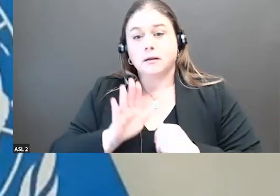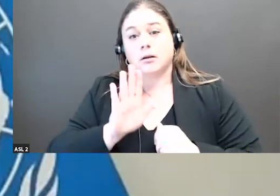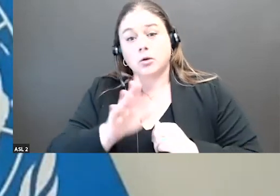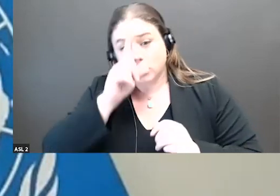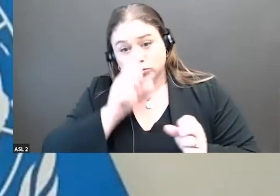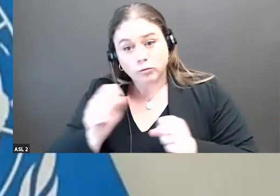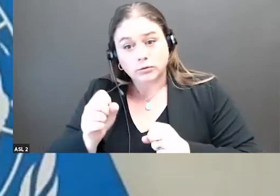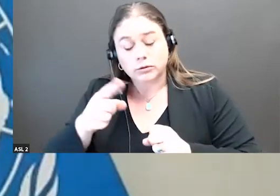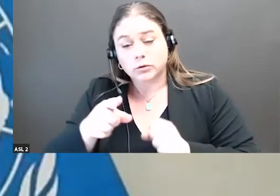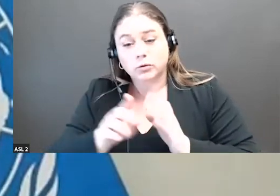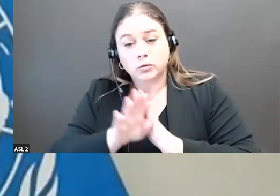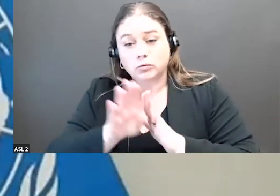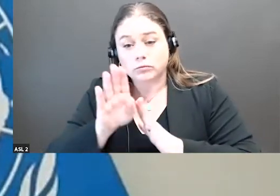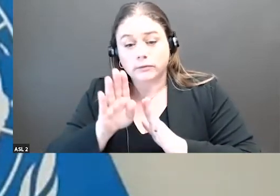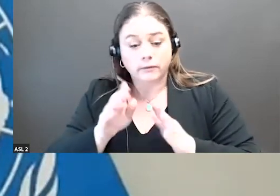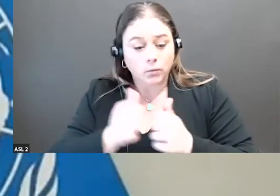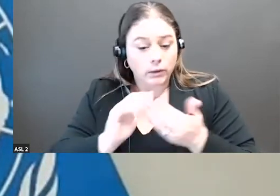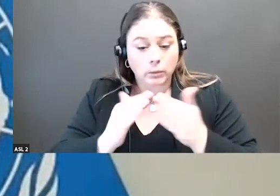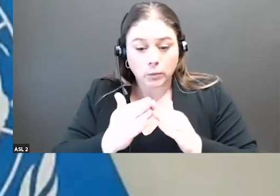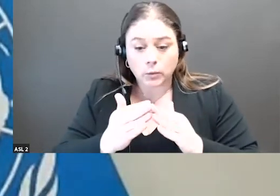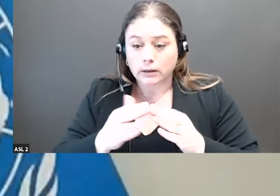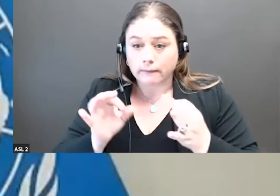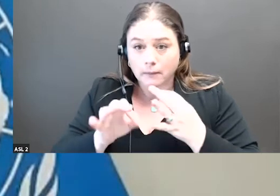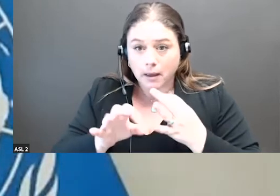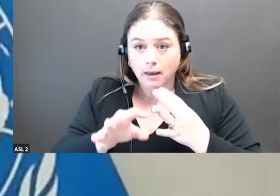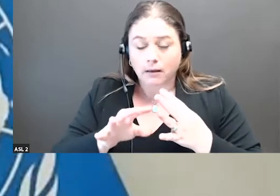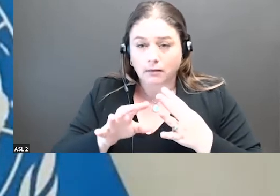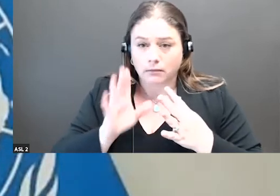a broad community process, should influence the government's work on its own strategy.